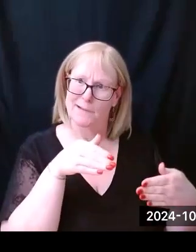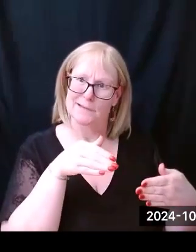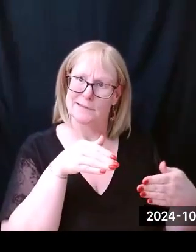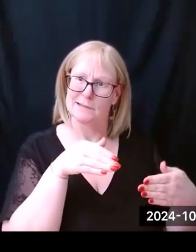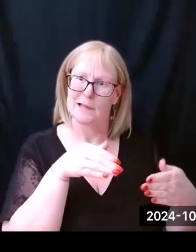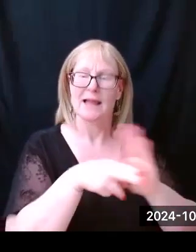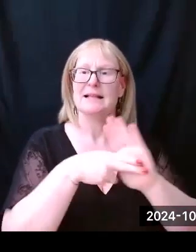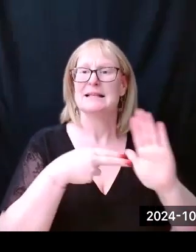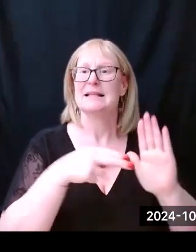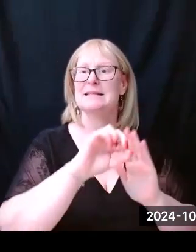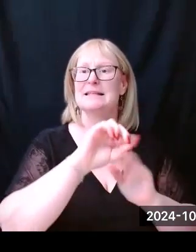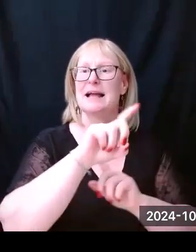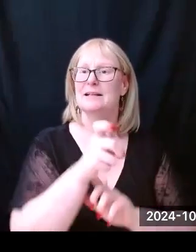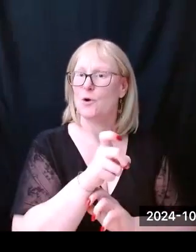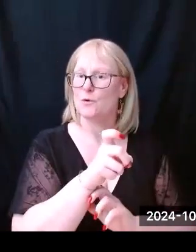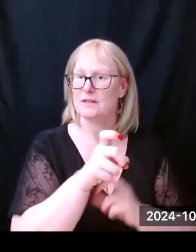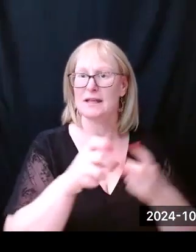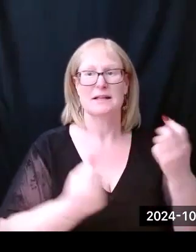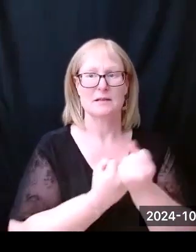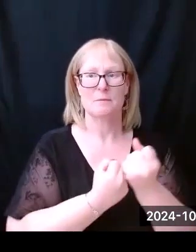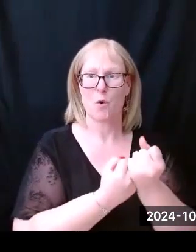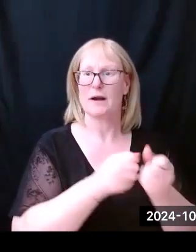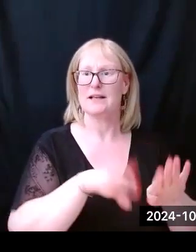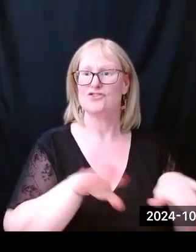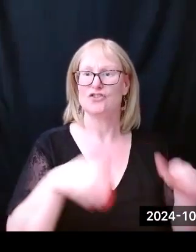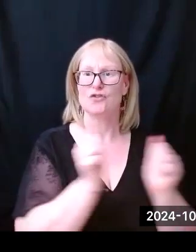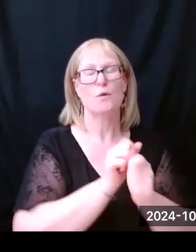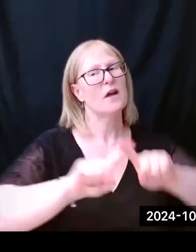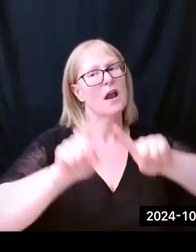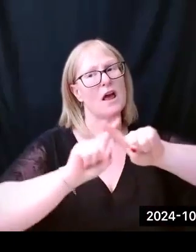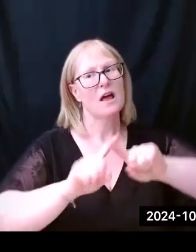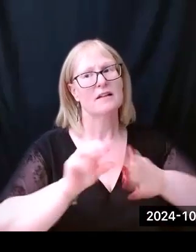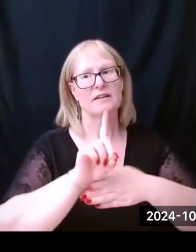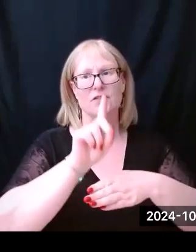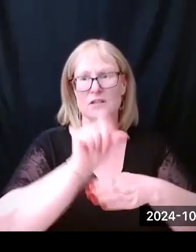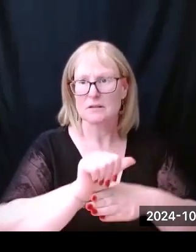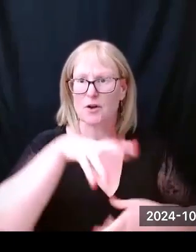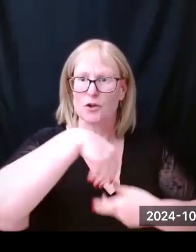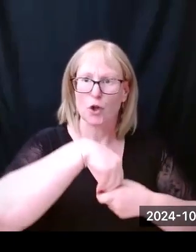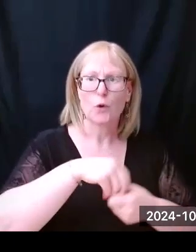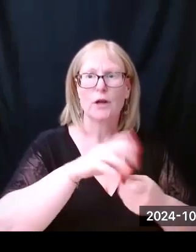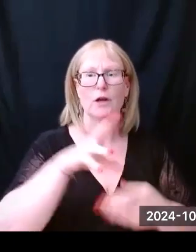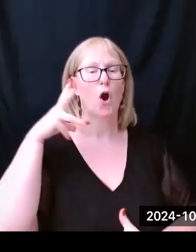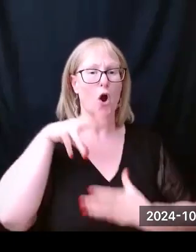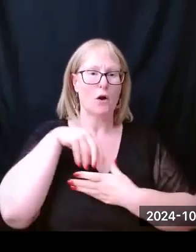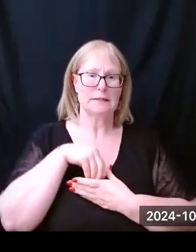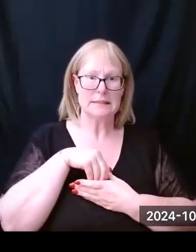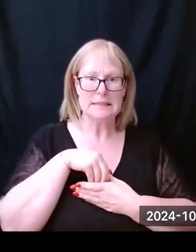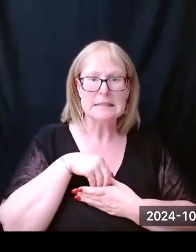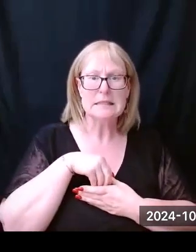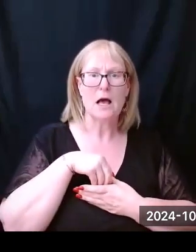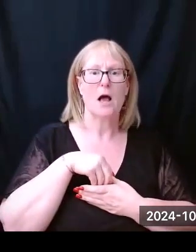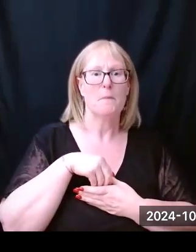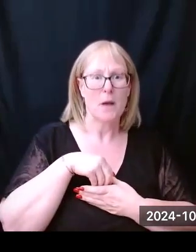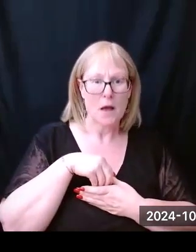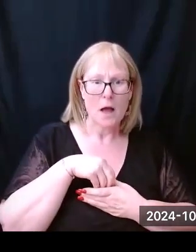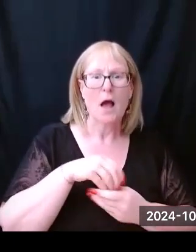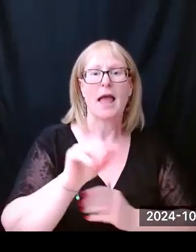and supporting children with all kinds of disabilities, including autism, ADHD, anxiety, learning disabilities, intellectual